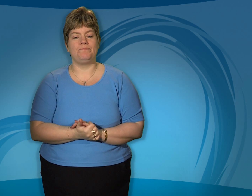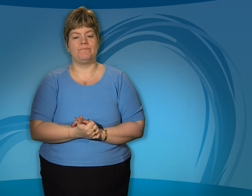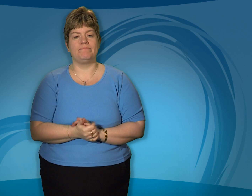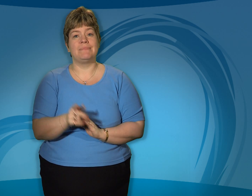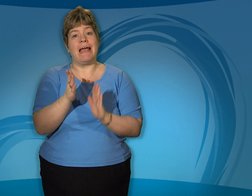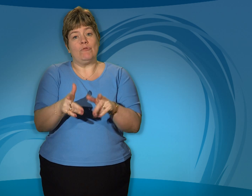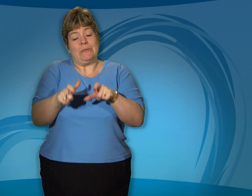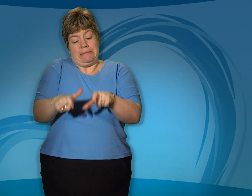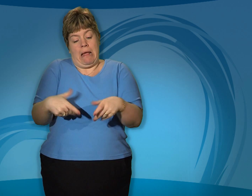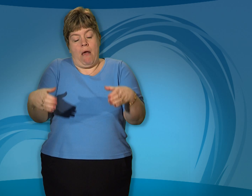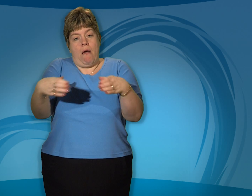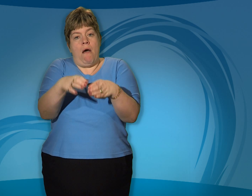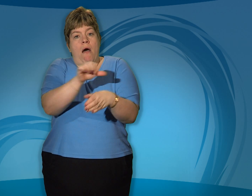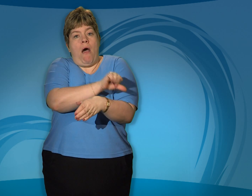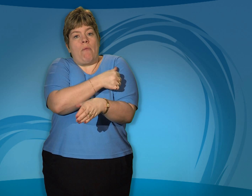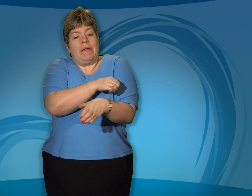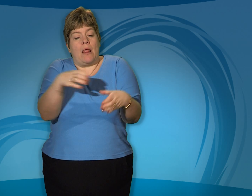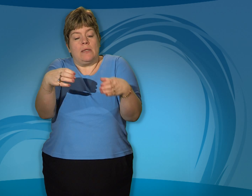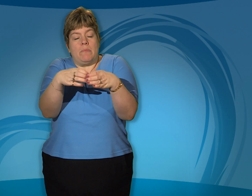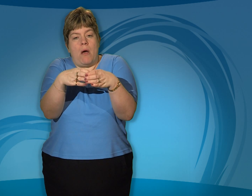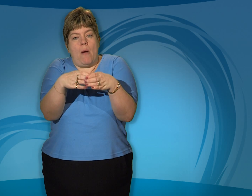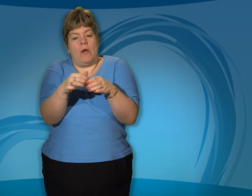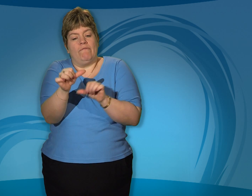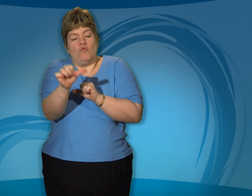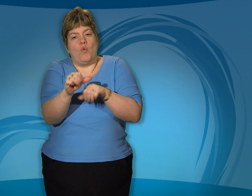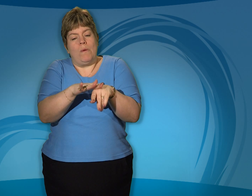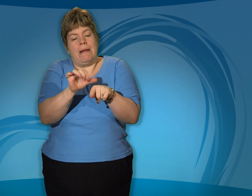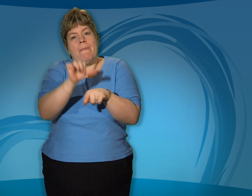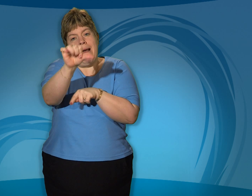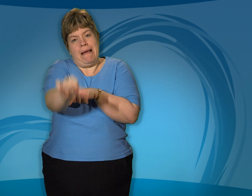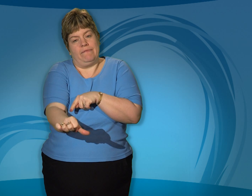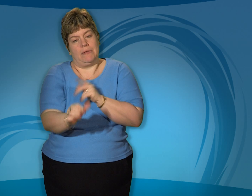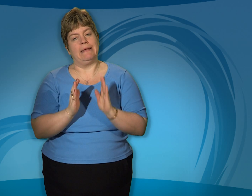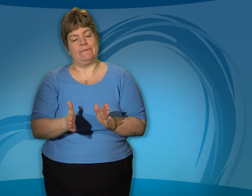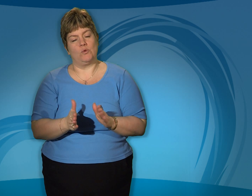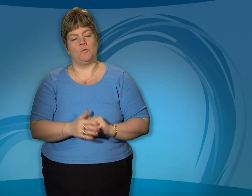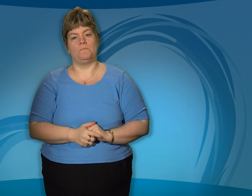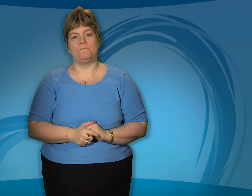You will need to remain in the department for a short time following the procedure.